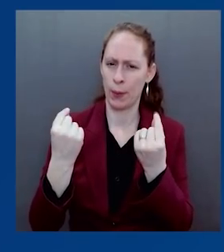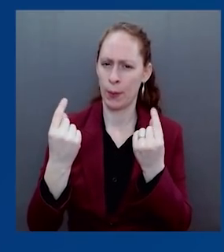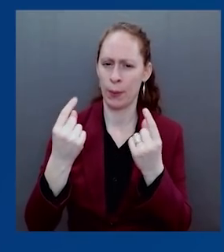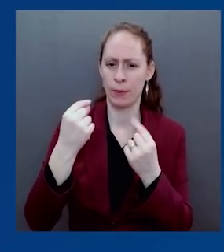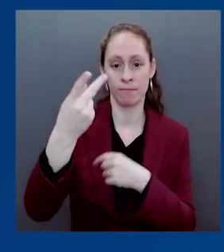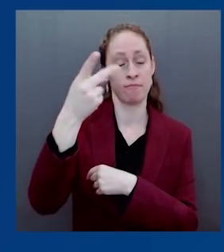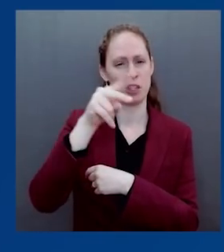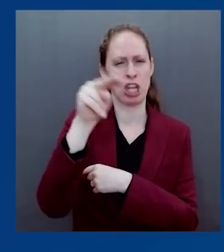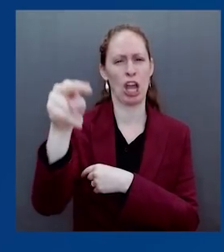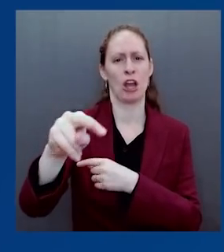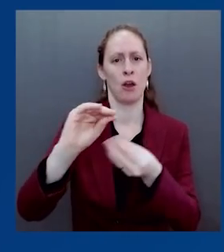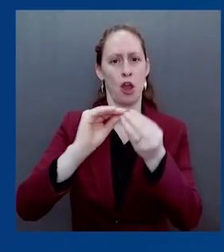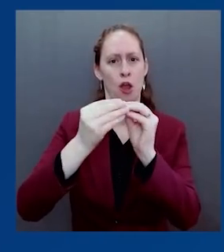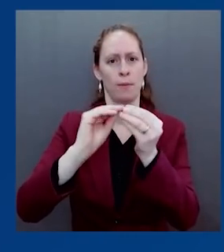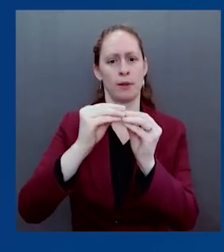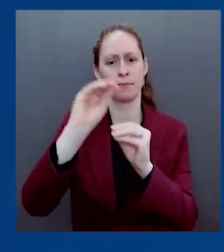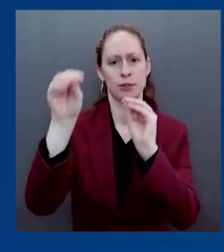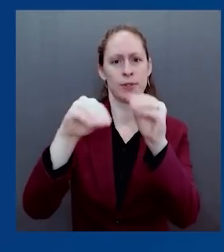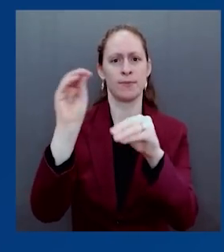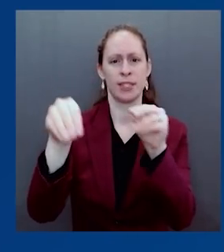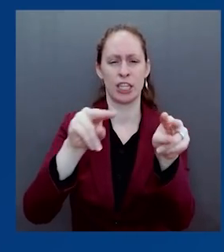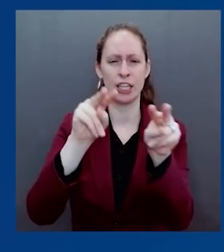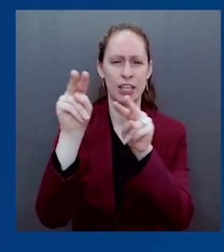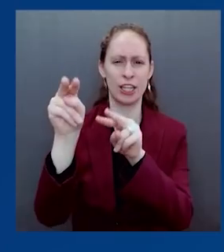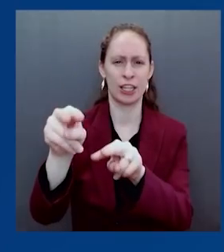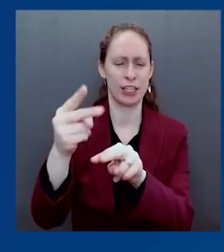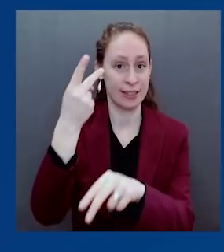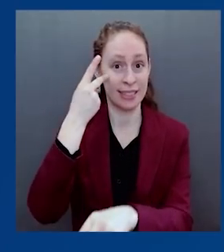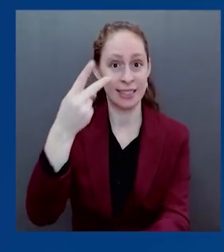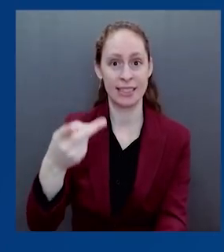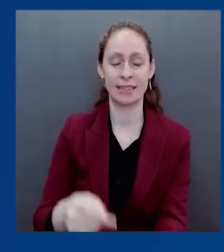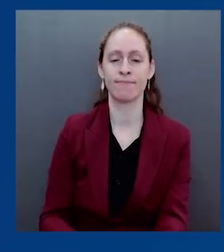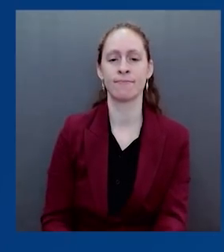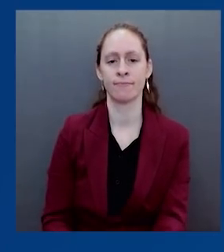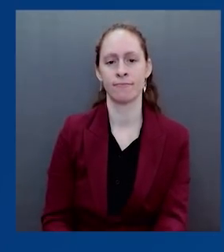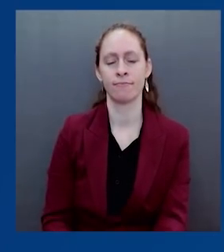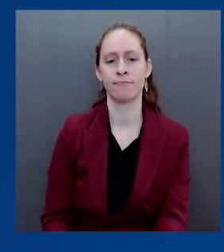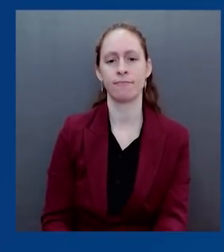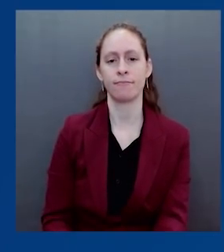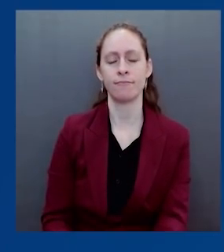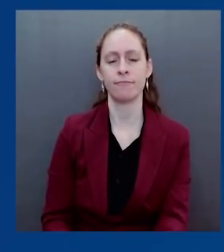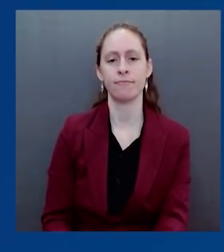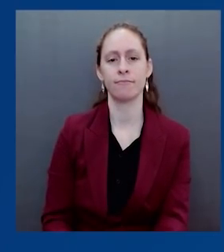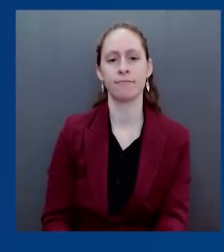what the clinical trials have shown is the relative risk of reduction for hospitalization or death.